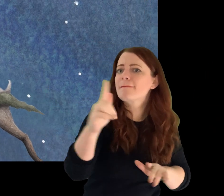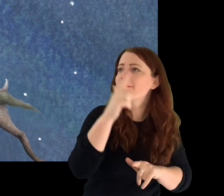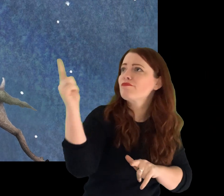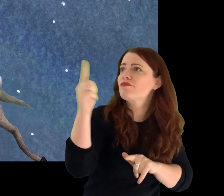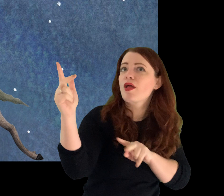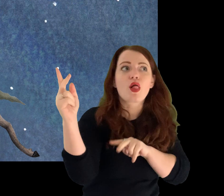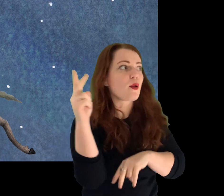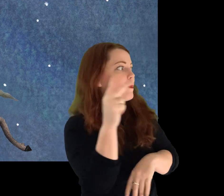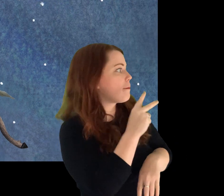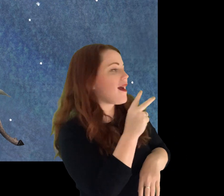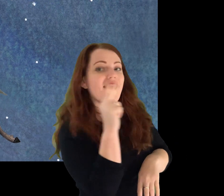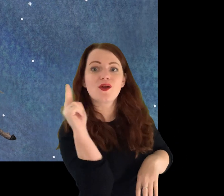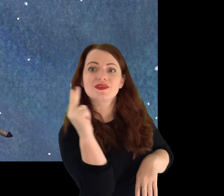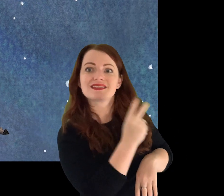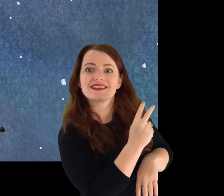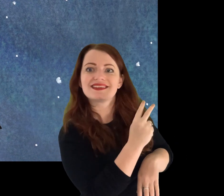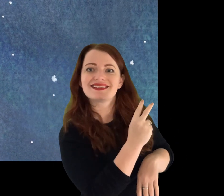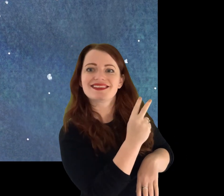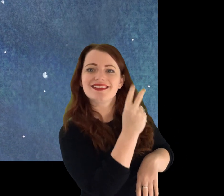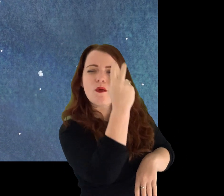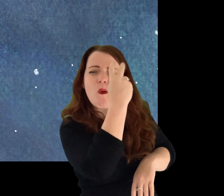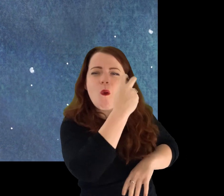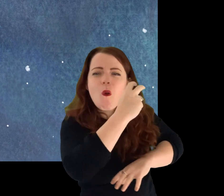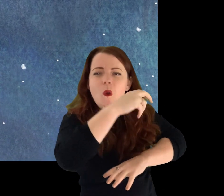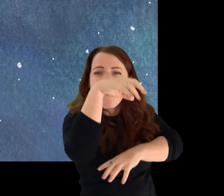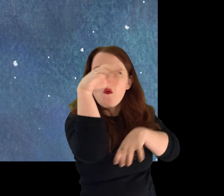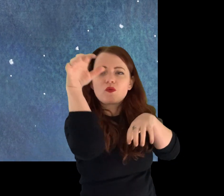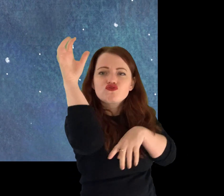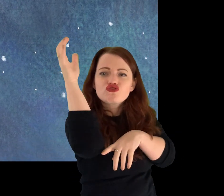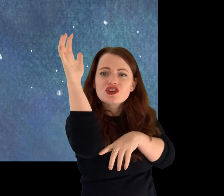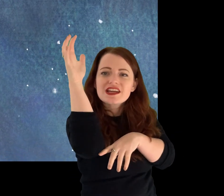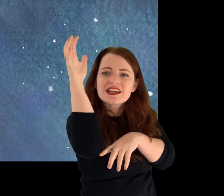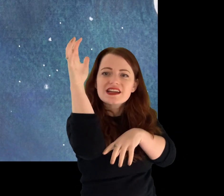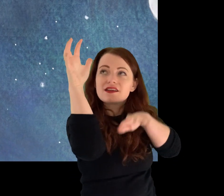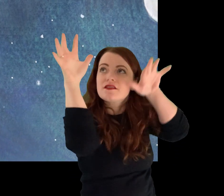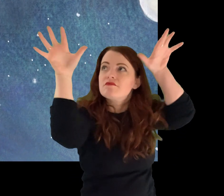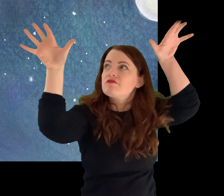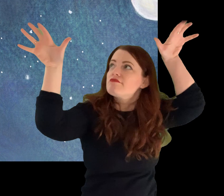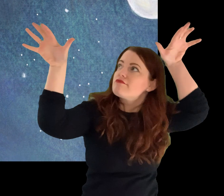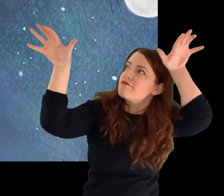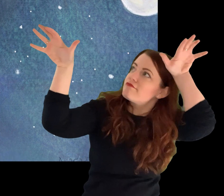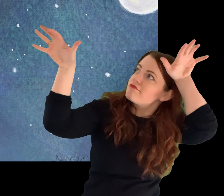Looking back to see a gargantuan oak tree Arms reaching up to the star filled night